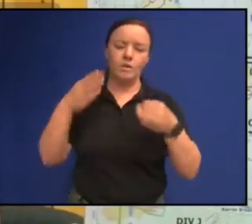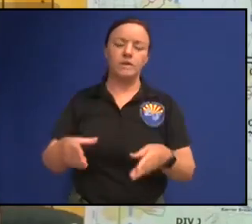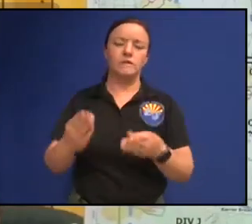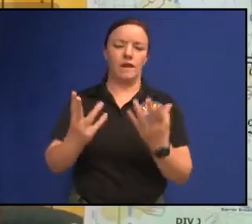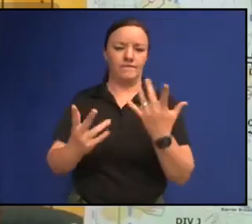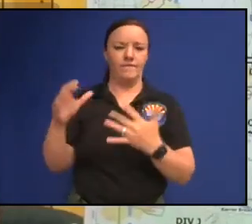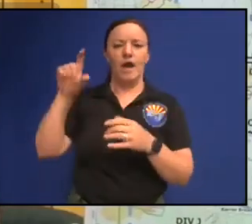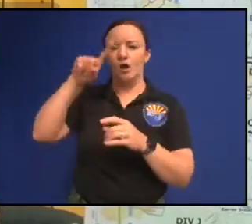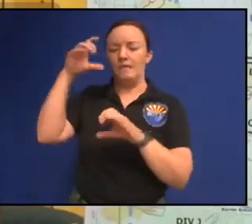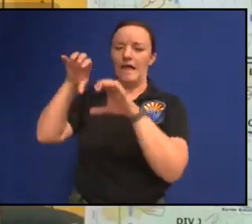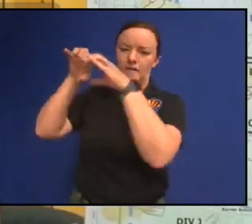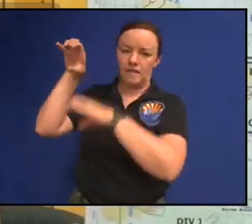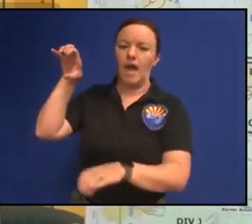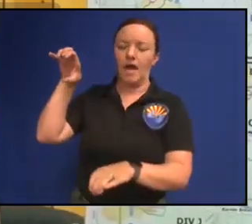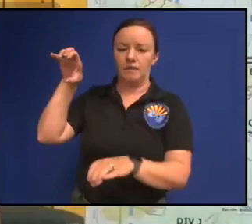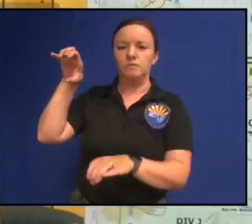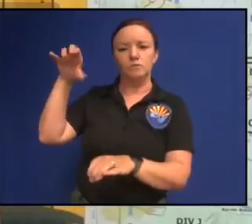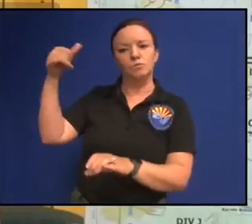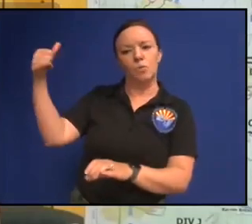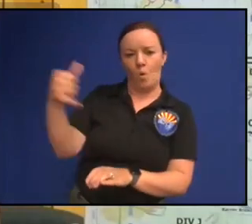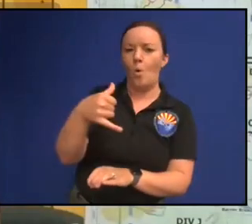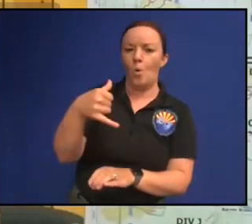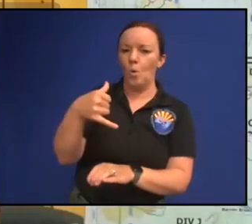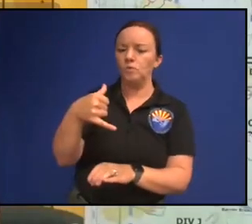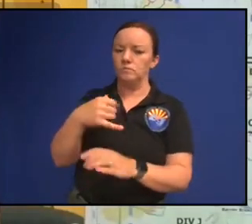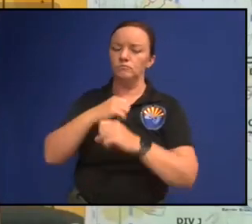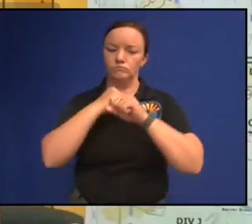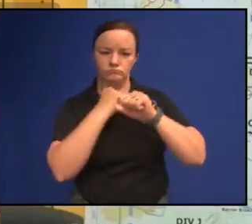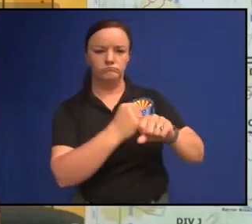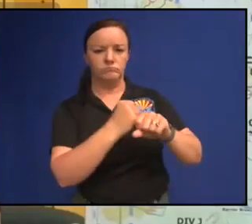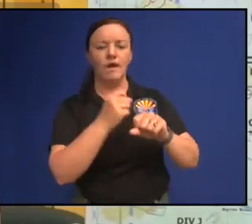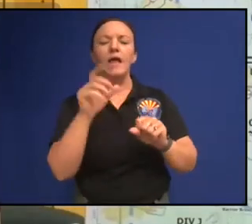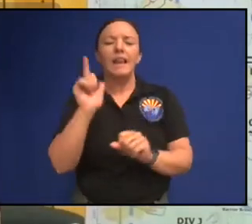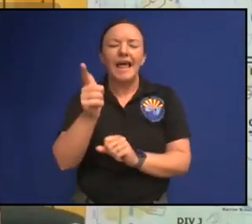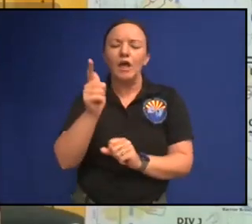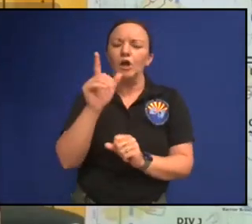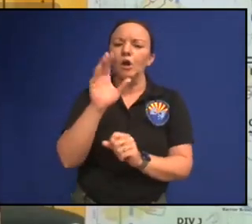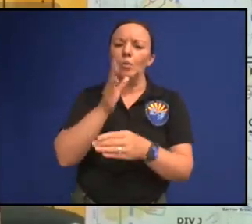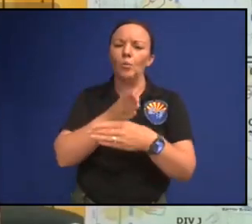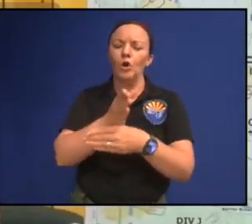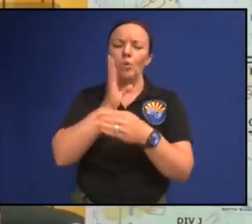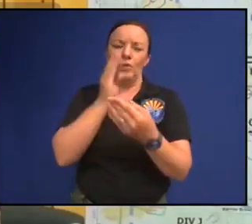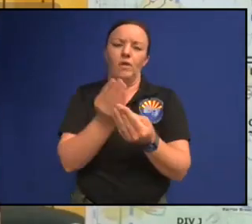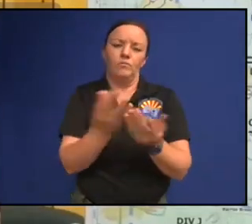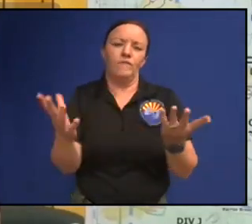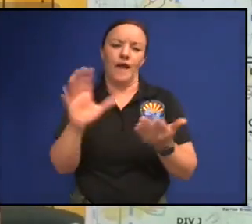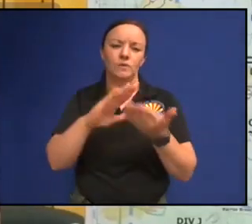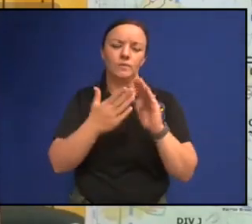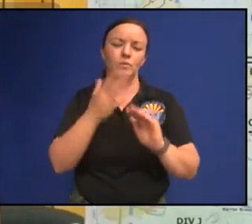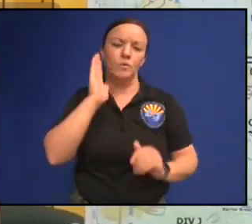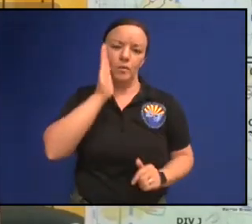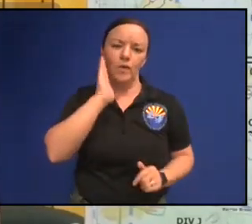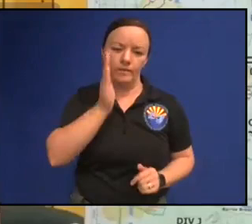BUT THE FUEL WILL BE MADE AVAILABLE. SO, AGAIN, WHEN YOU HEAR SHADED FUEL BREAK, THINK OF